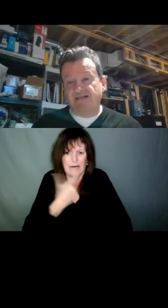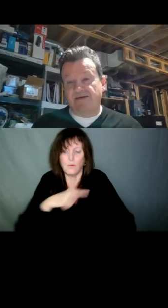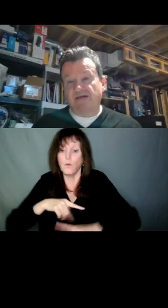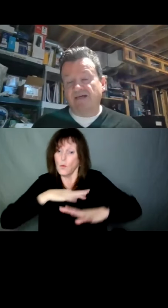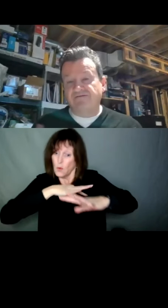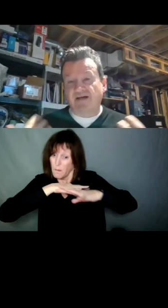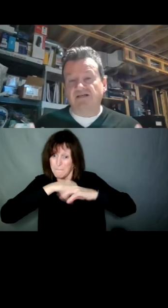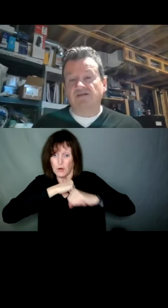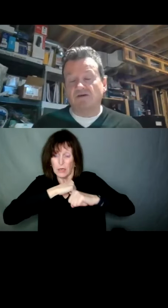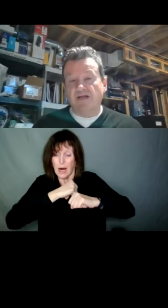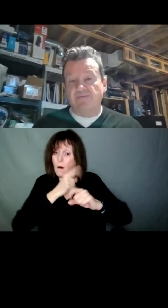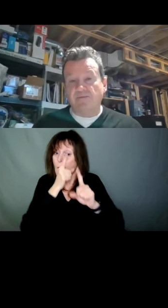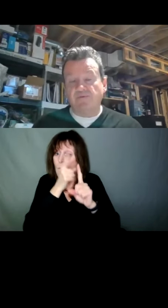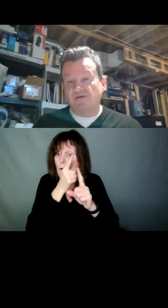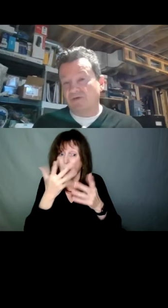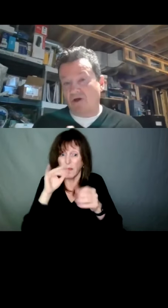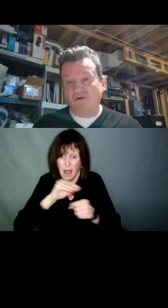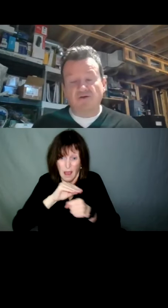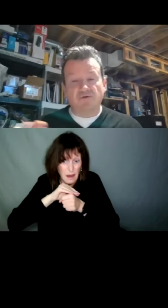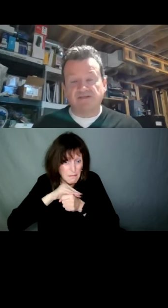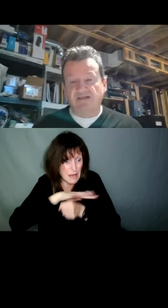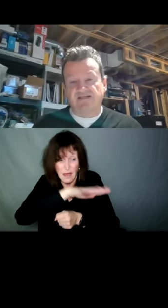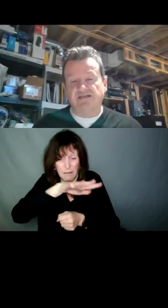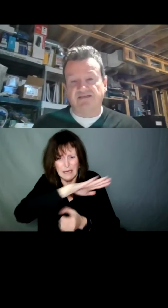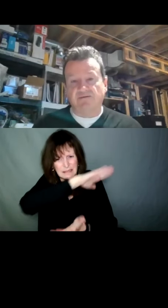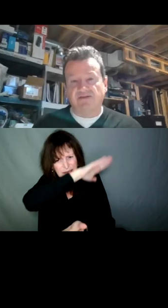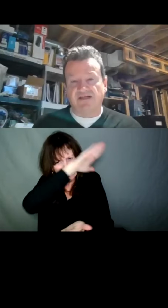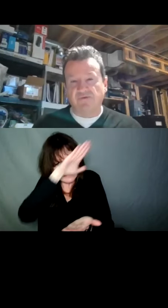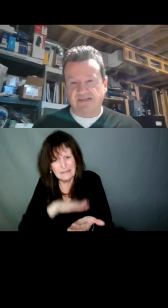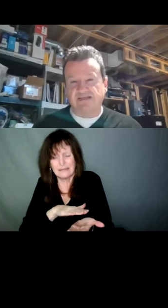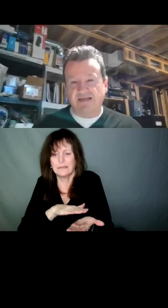because you have a vaccine .